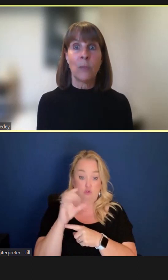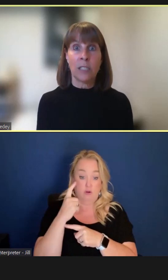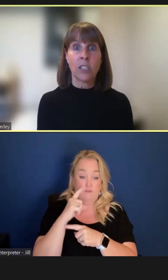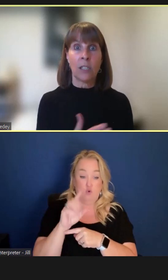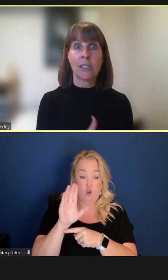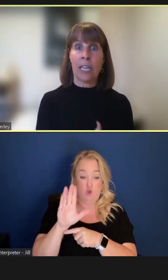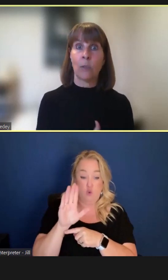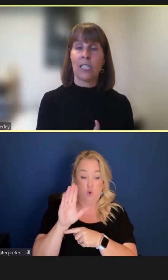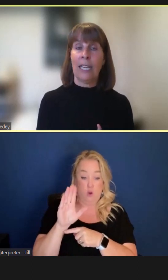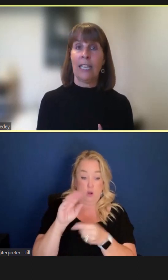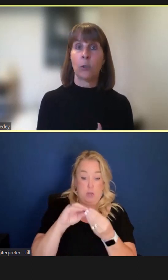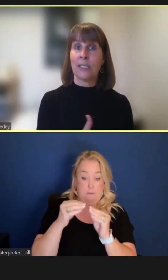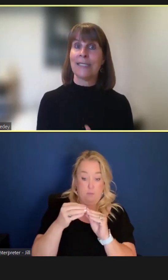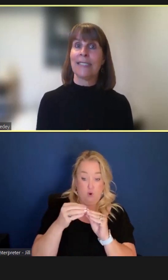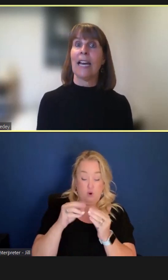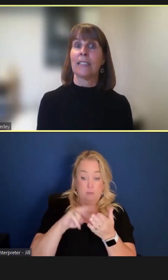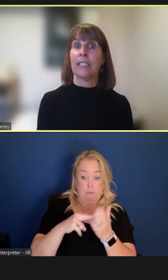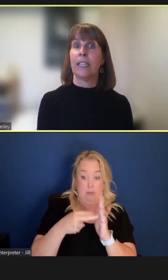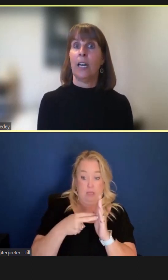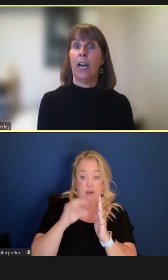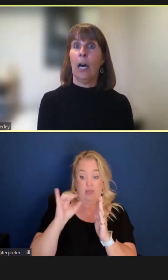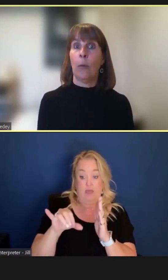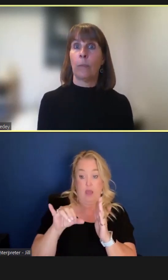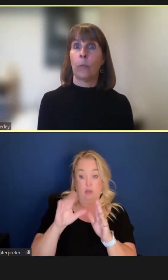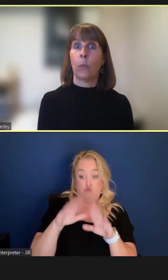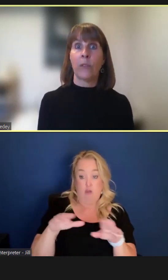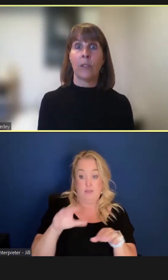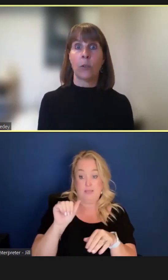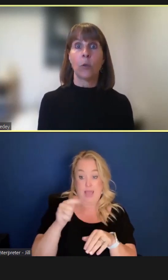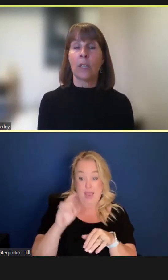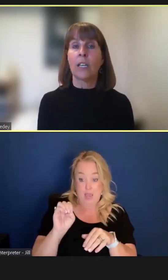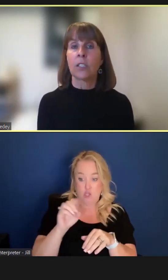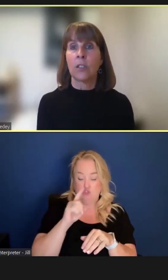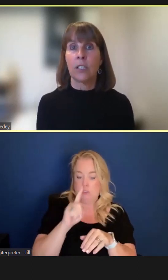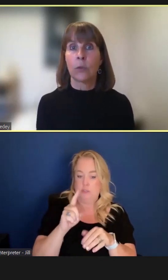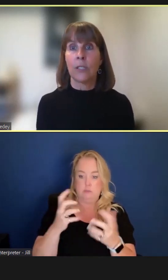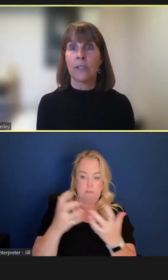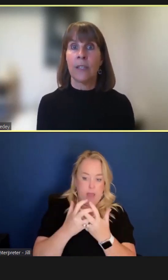child's language age was exactly um what their chronological age was and scores